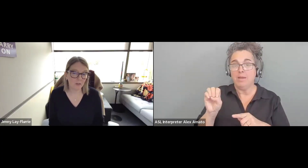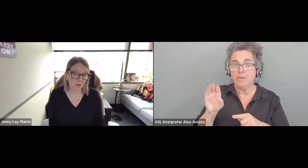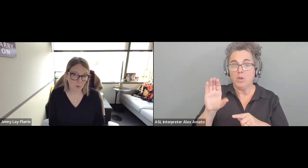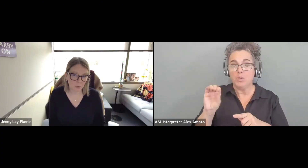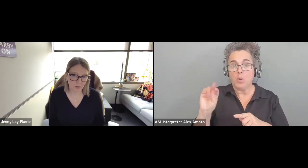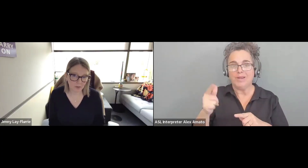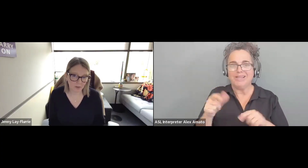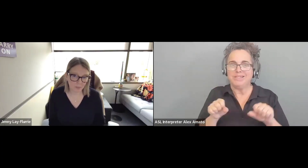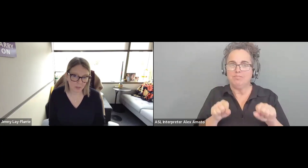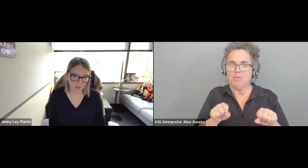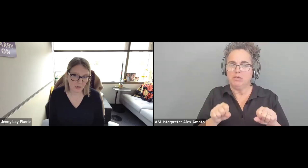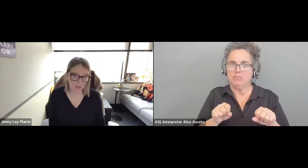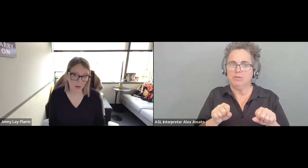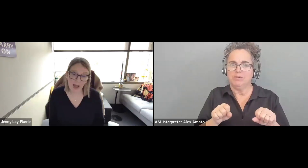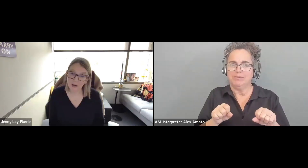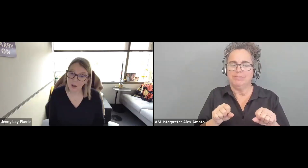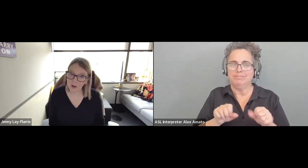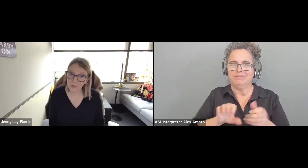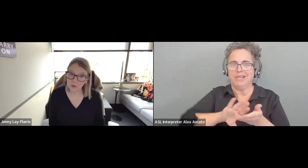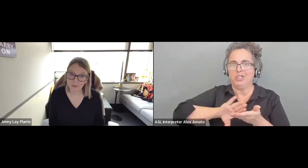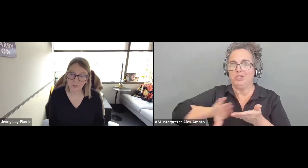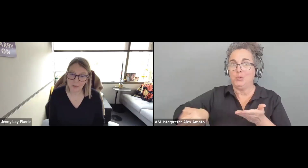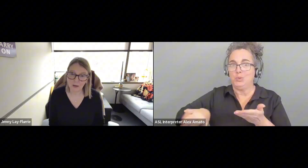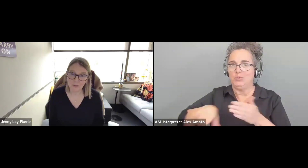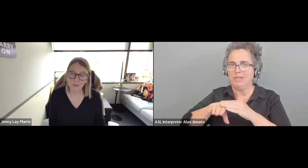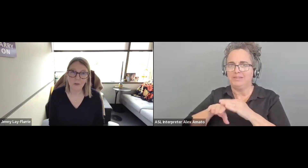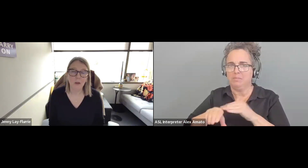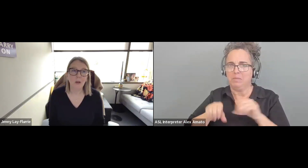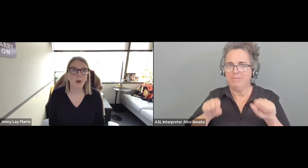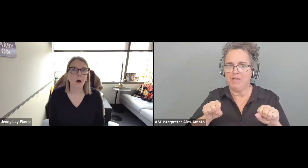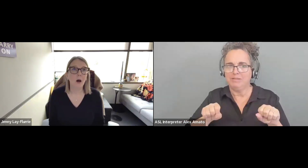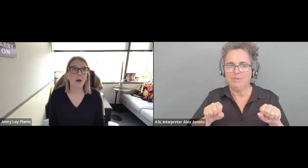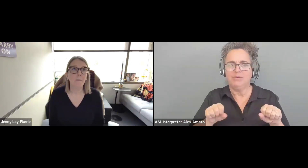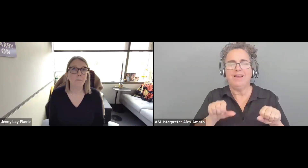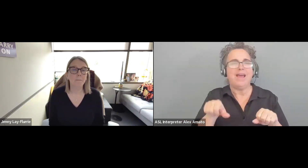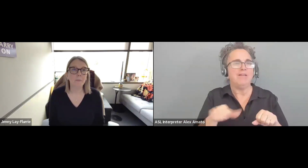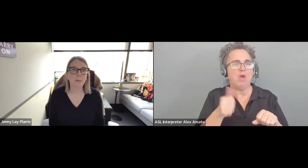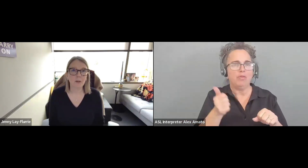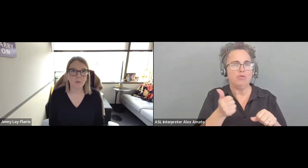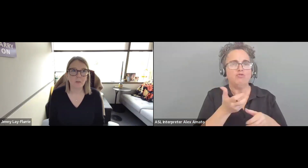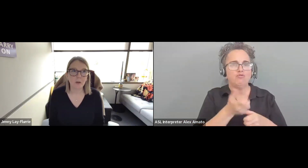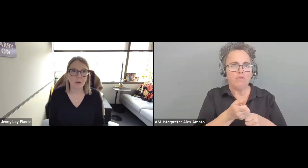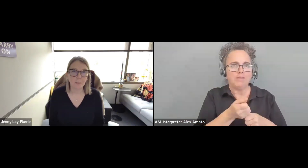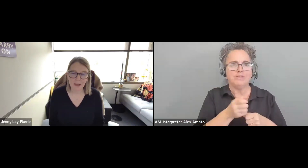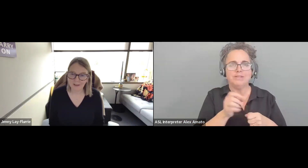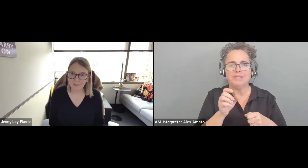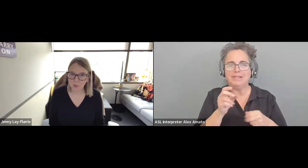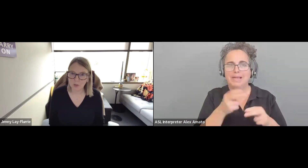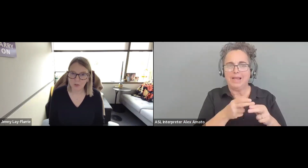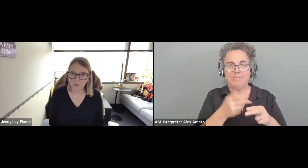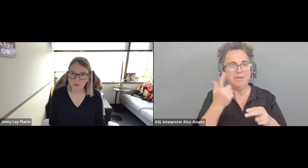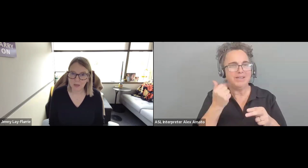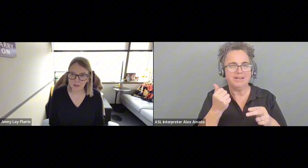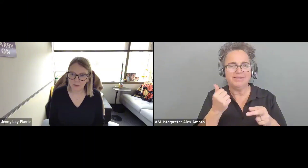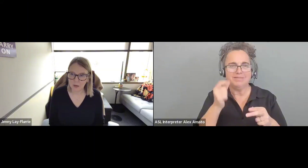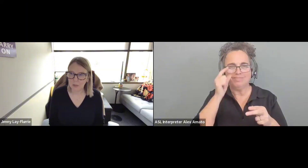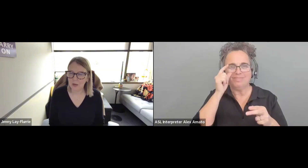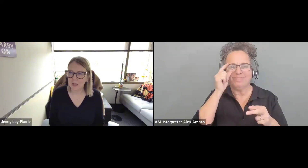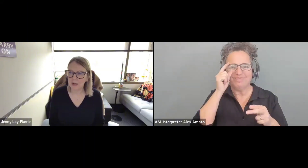excludes accessibility and other trust domains because of the the pace at which it's in development.